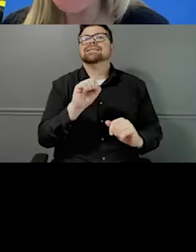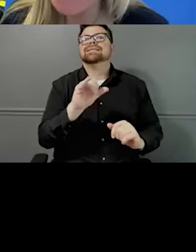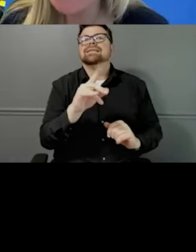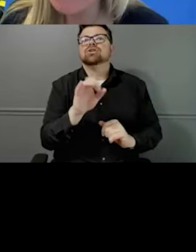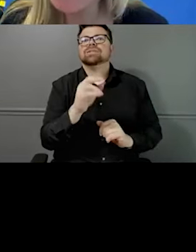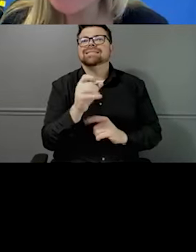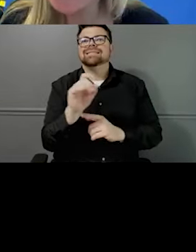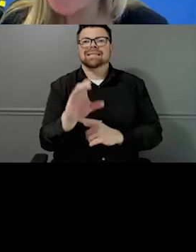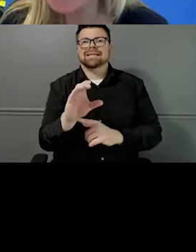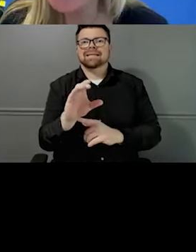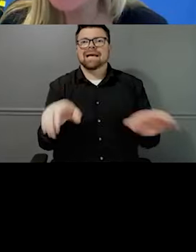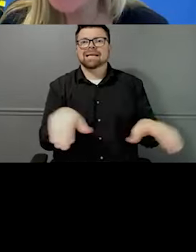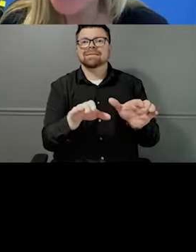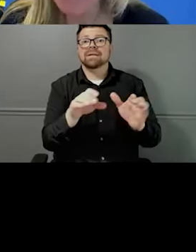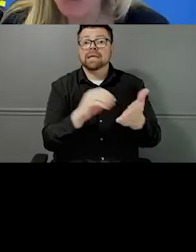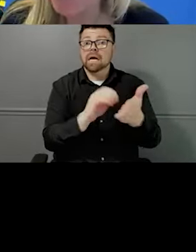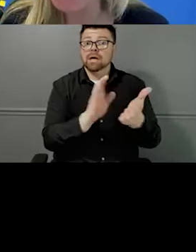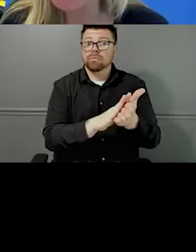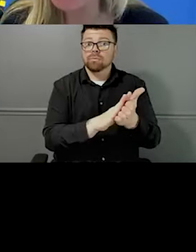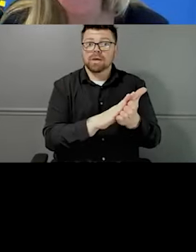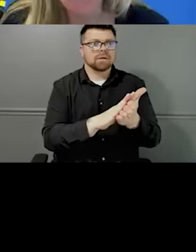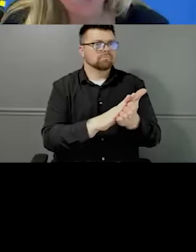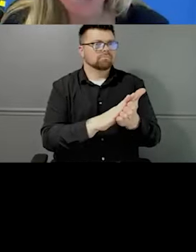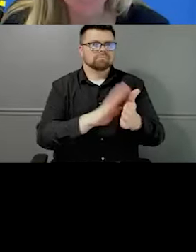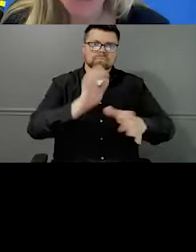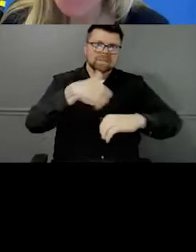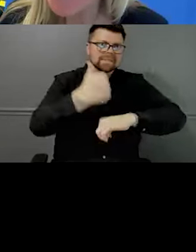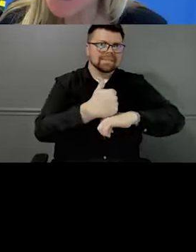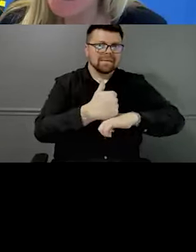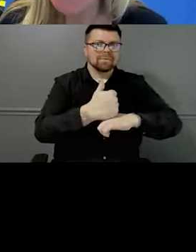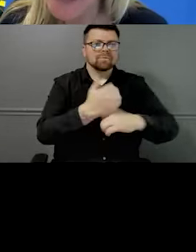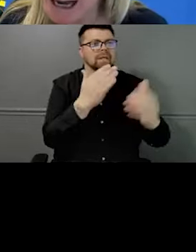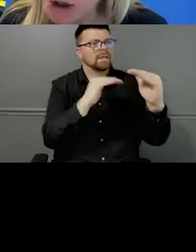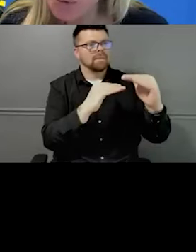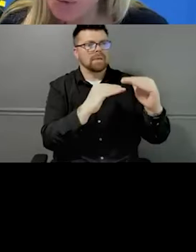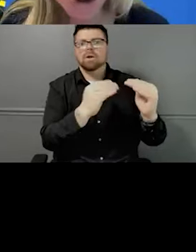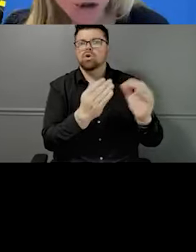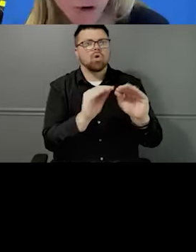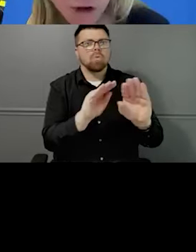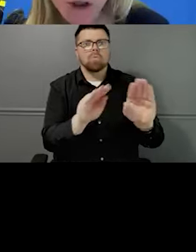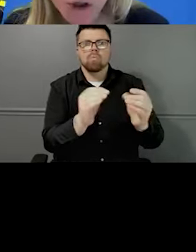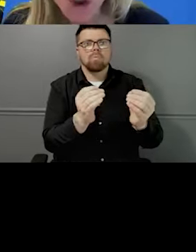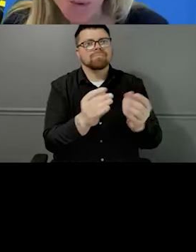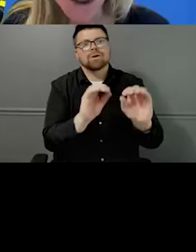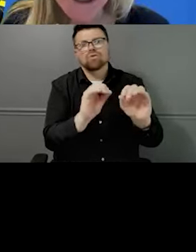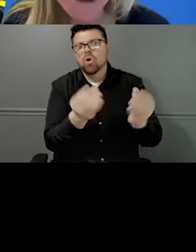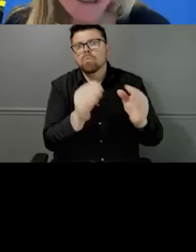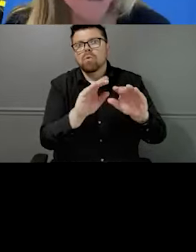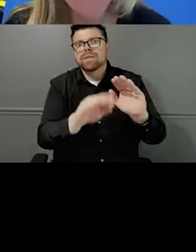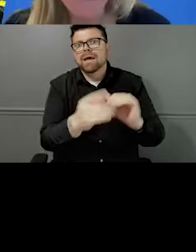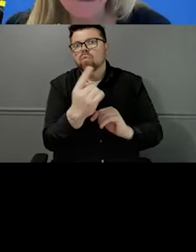it is no more than one page. The actual instructions go on to say that it